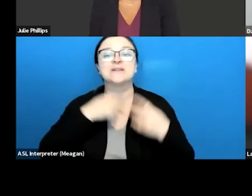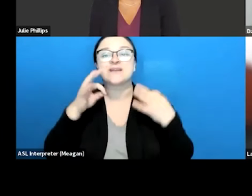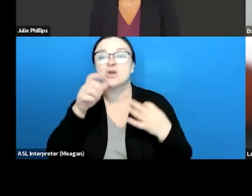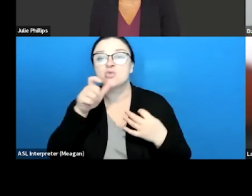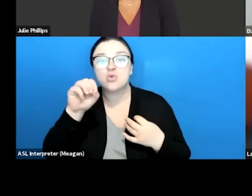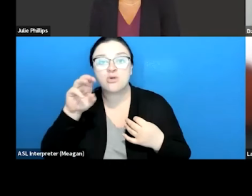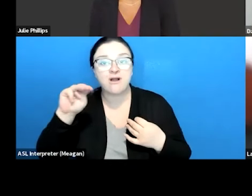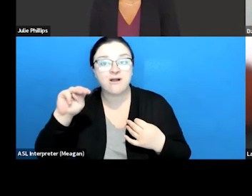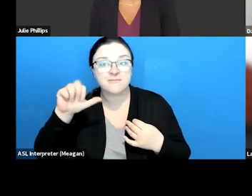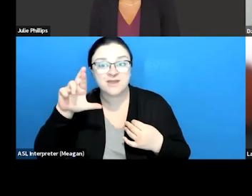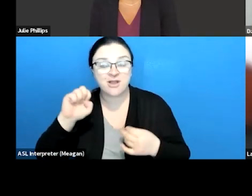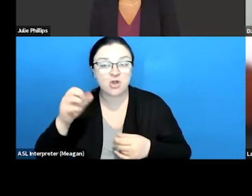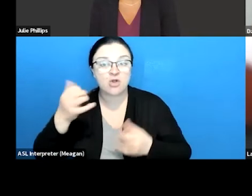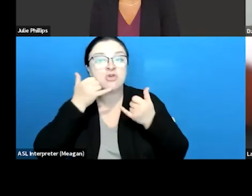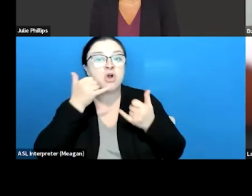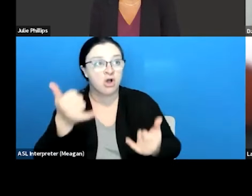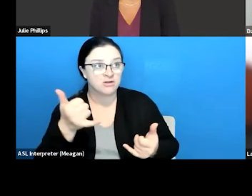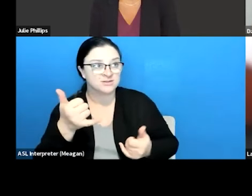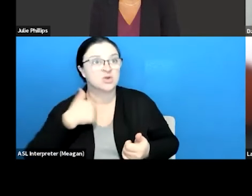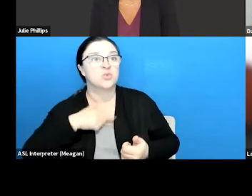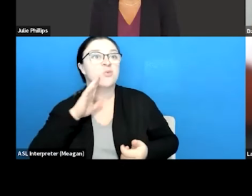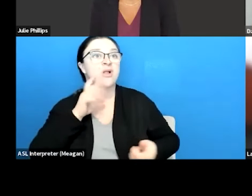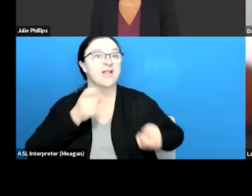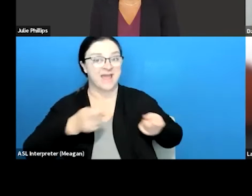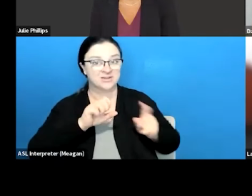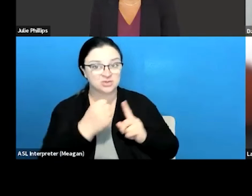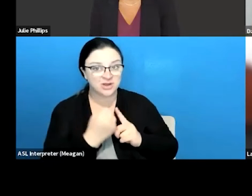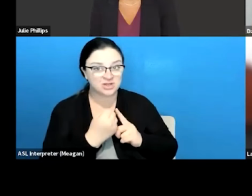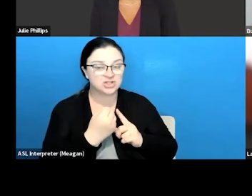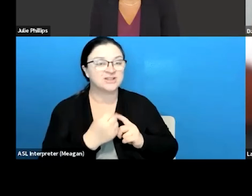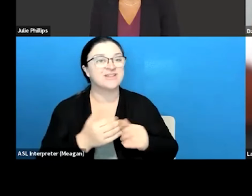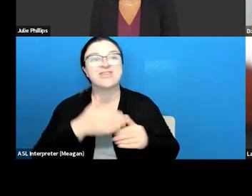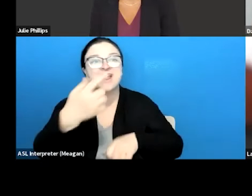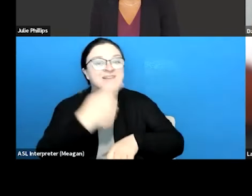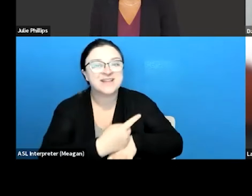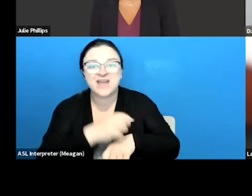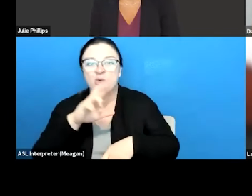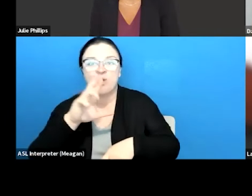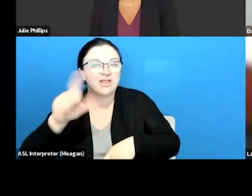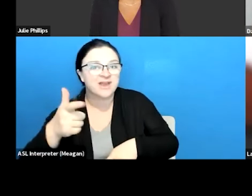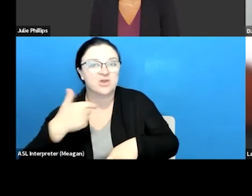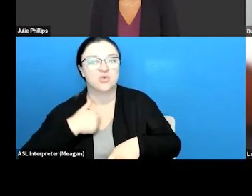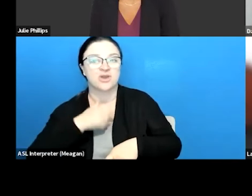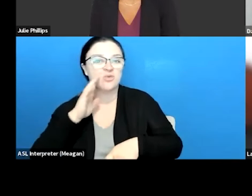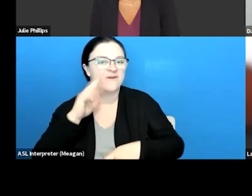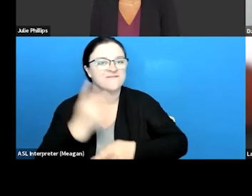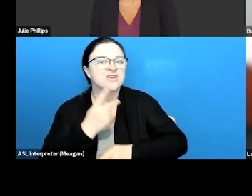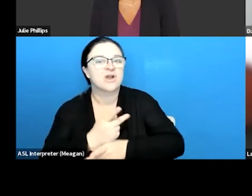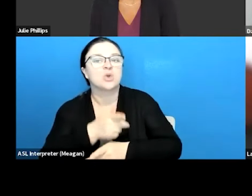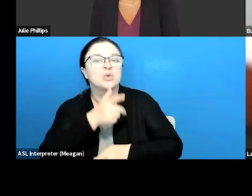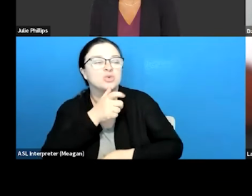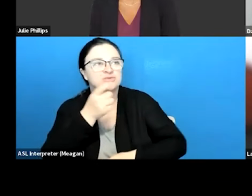we will handle the situation and then we can work it out the next day or whatever, as far as getting that addressed.